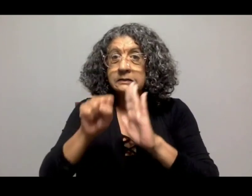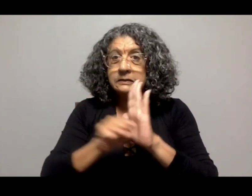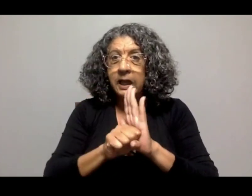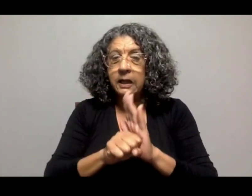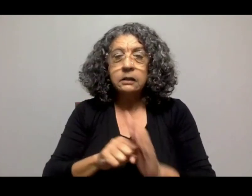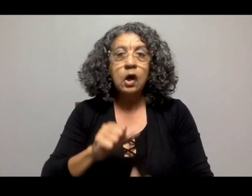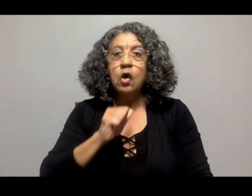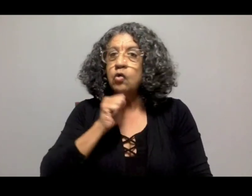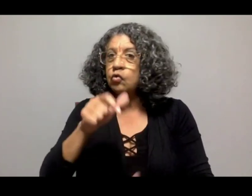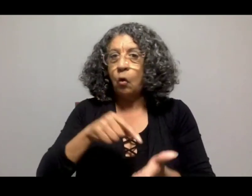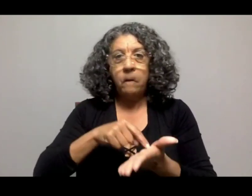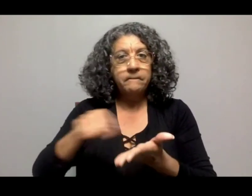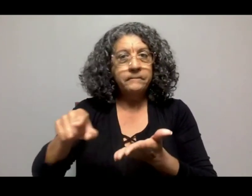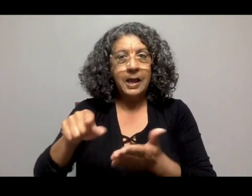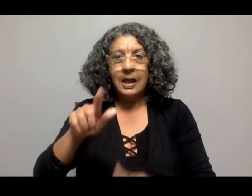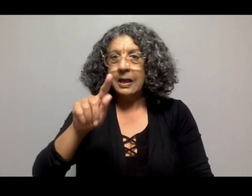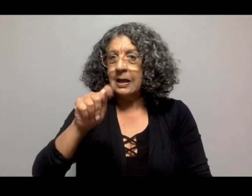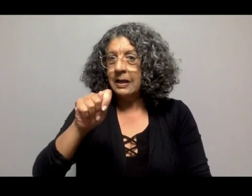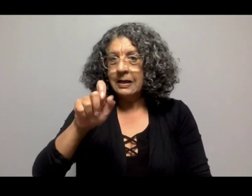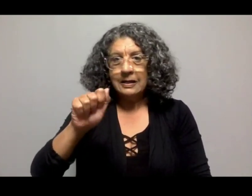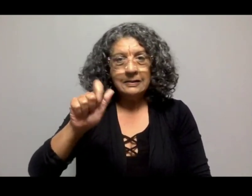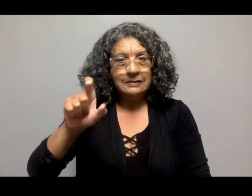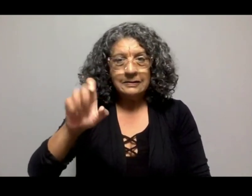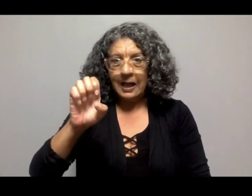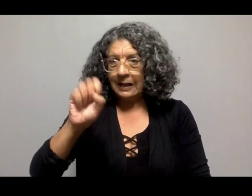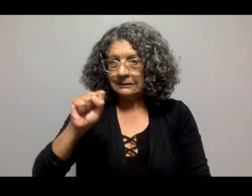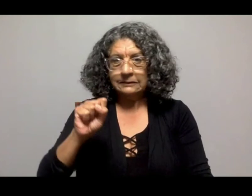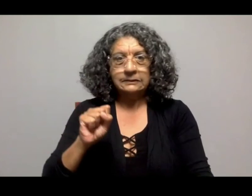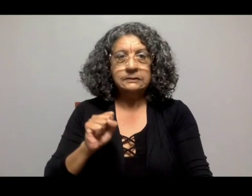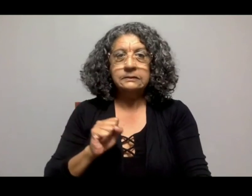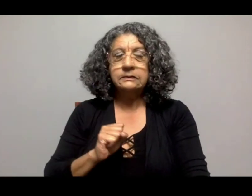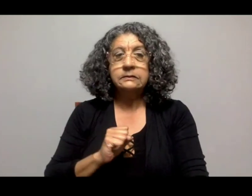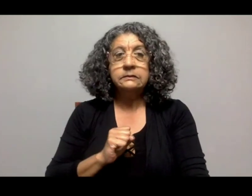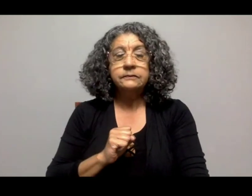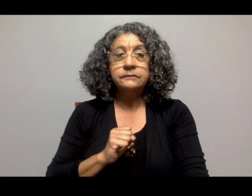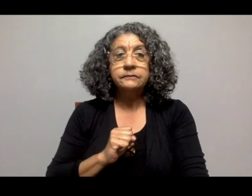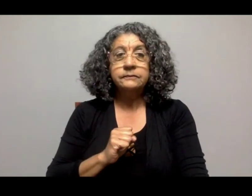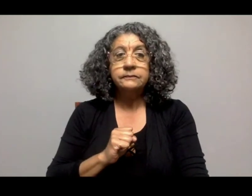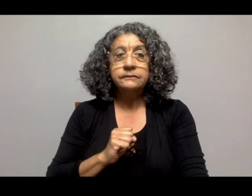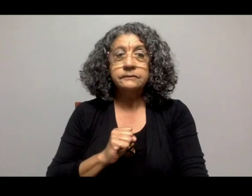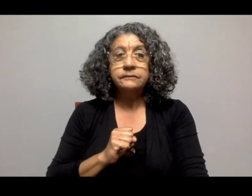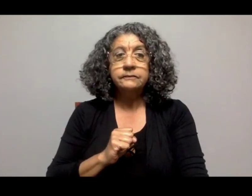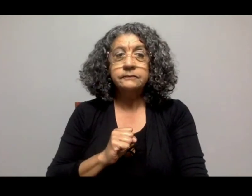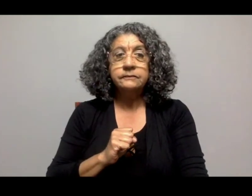here there's nine states that don't have to pay state income tax.